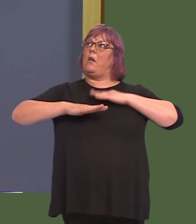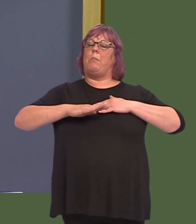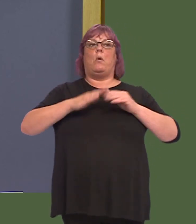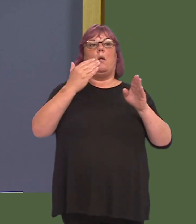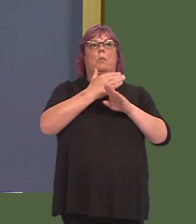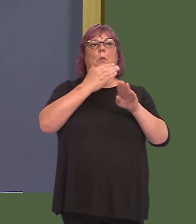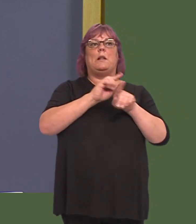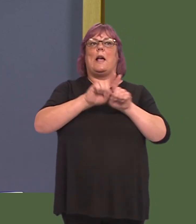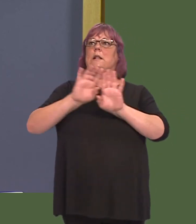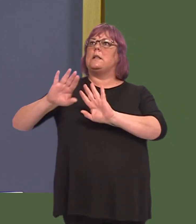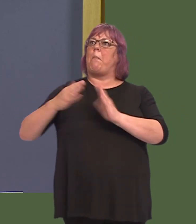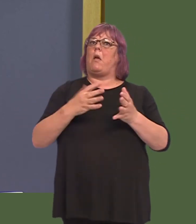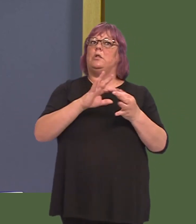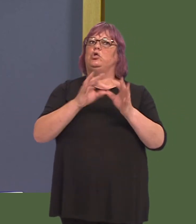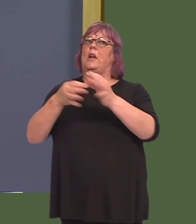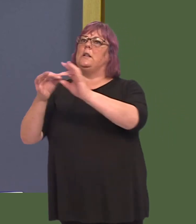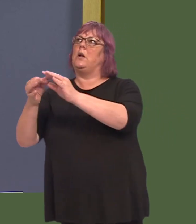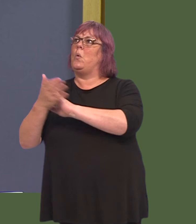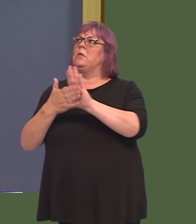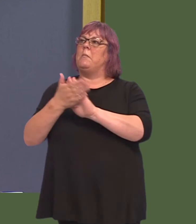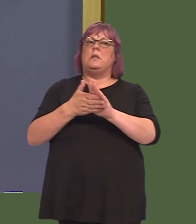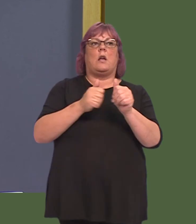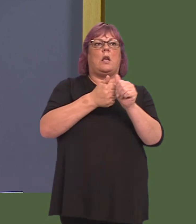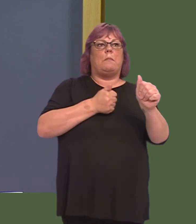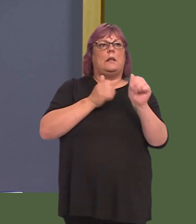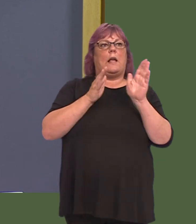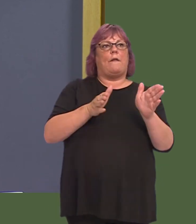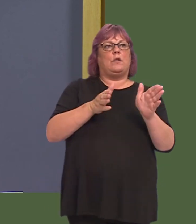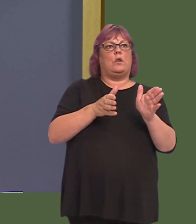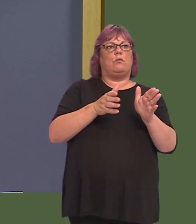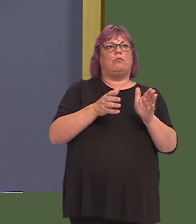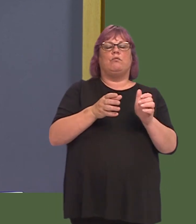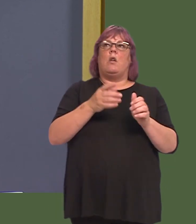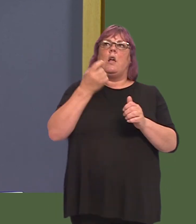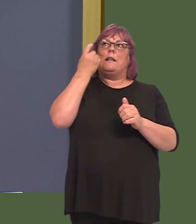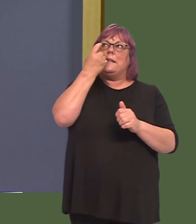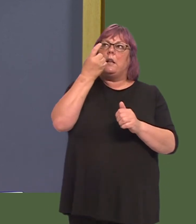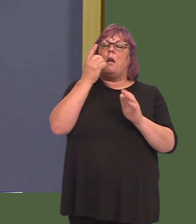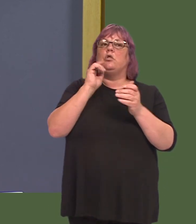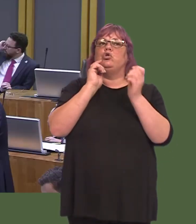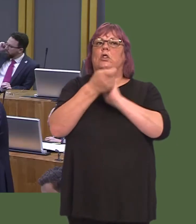in supply chains, which commits companies to sign up to consider paying the real living wage?